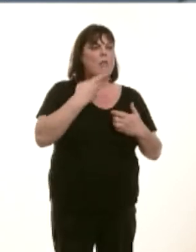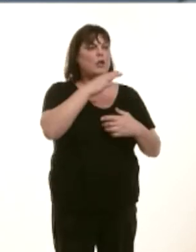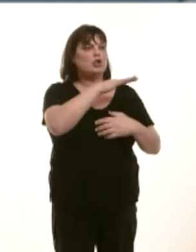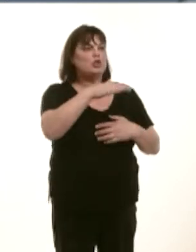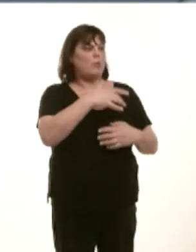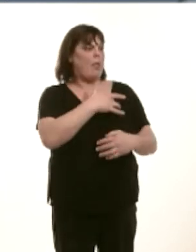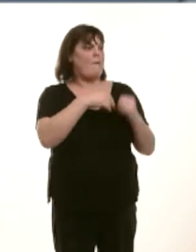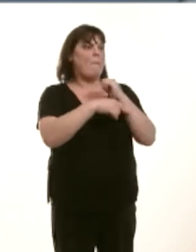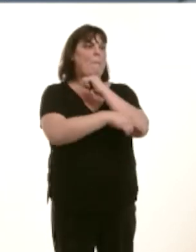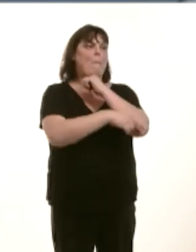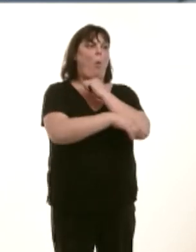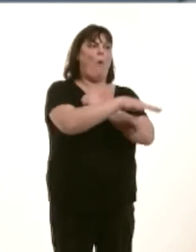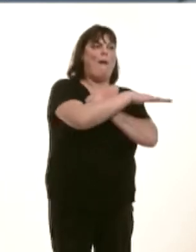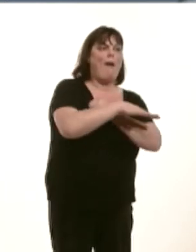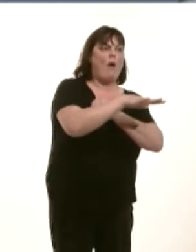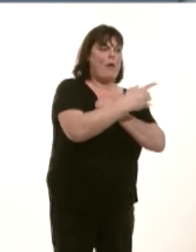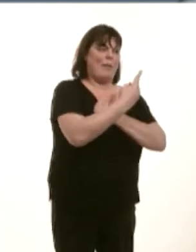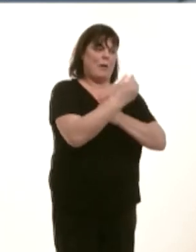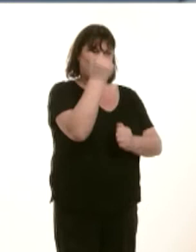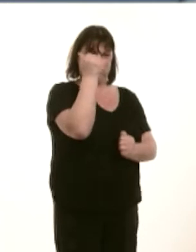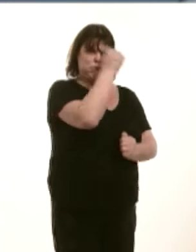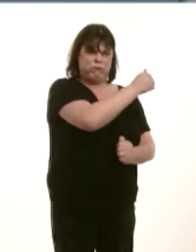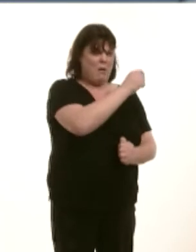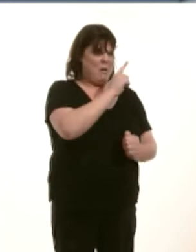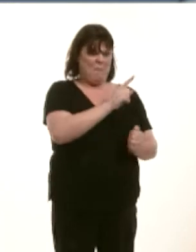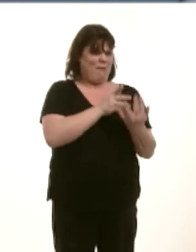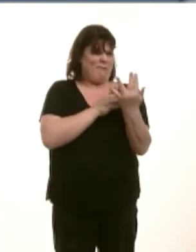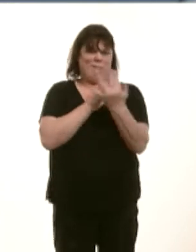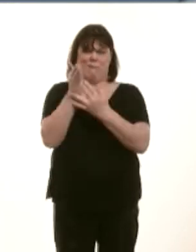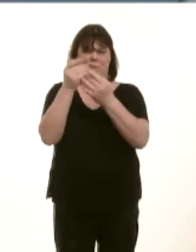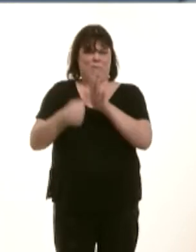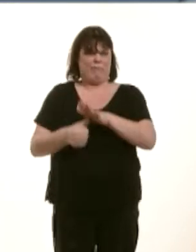who are bright are not being offered the kind of opportunities that you would expect they